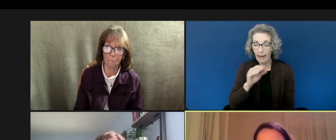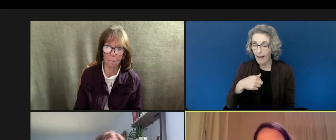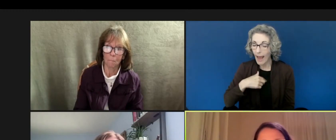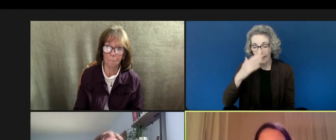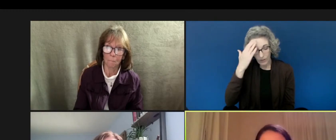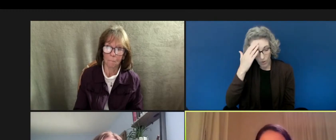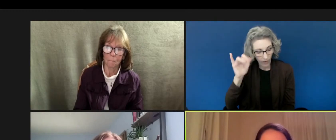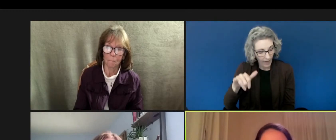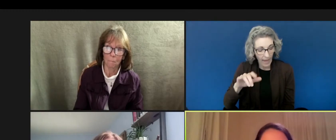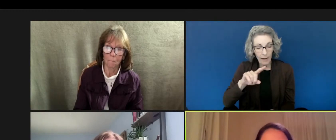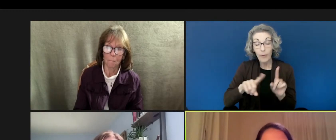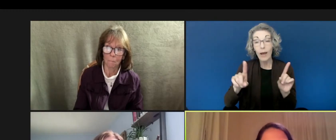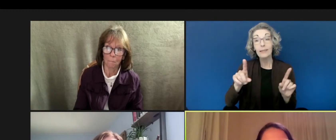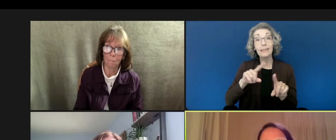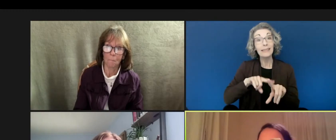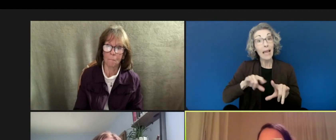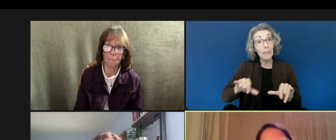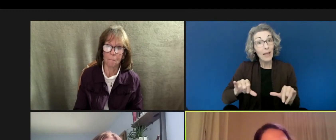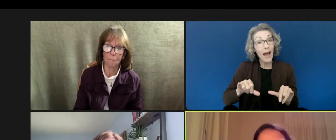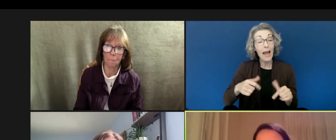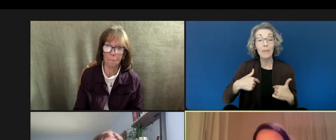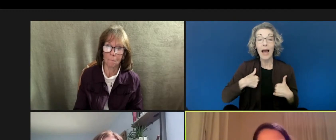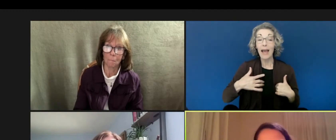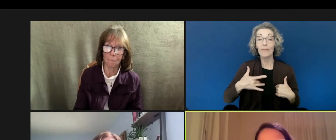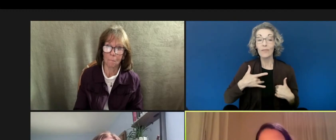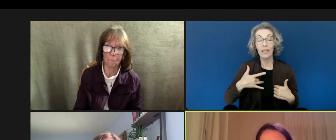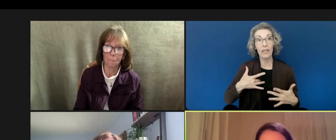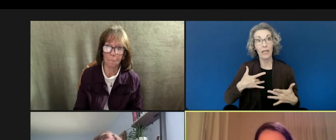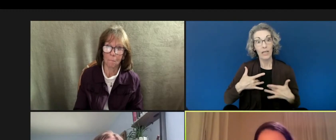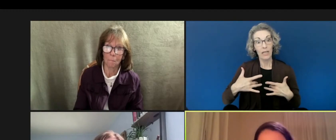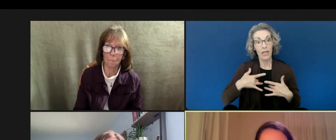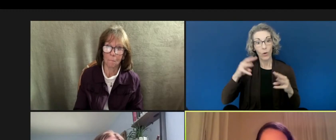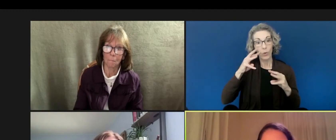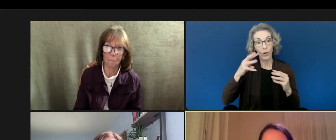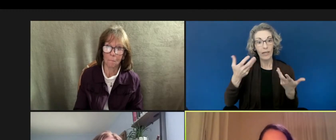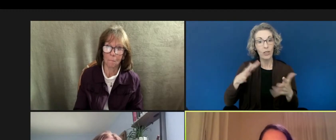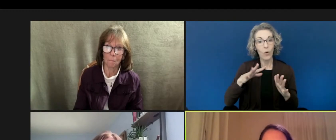But on the other hand, I'm so worried to be tagged.